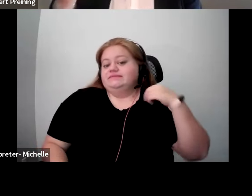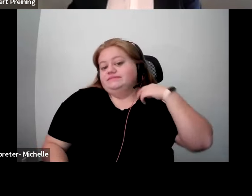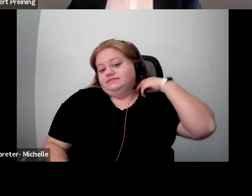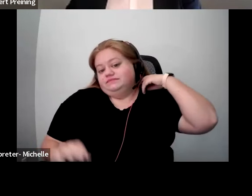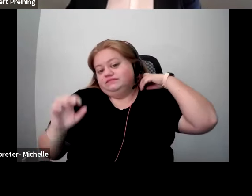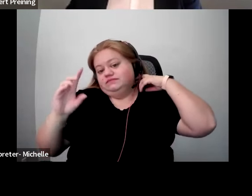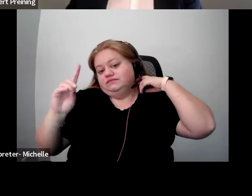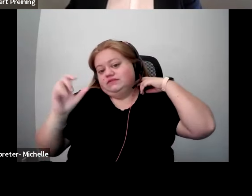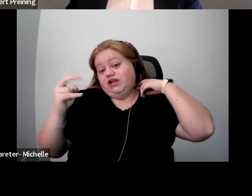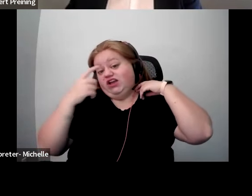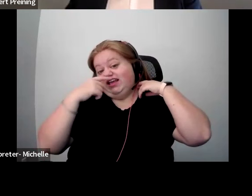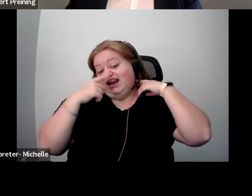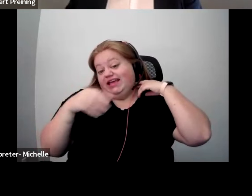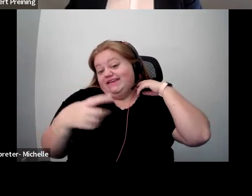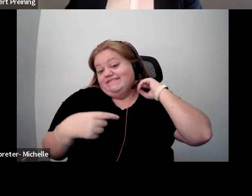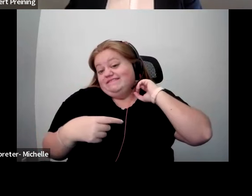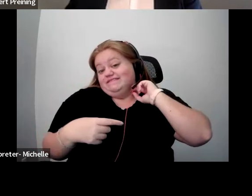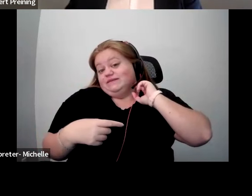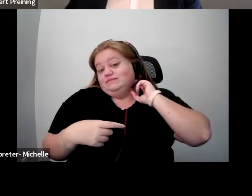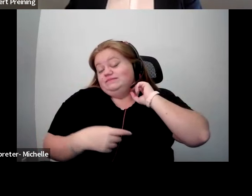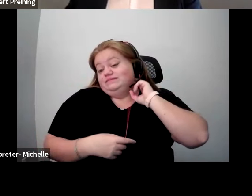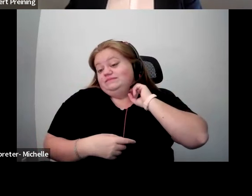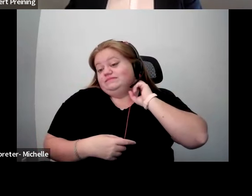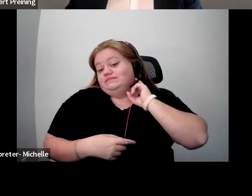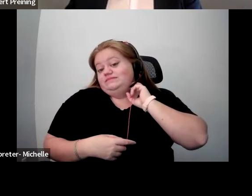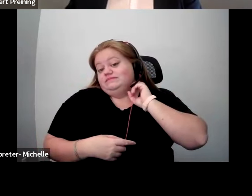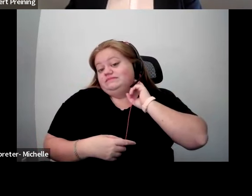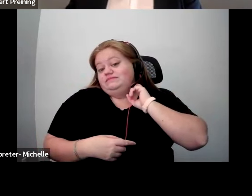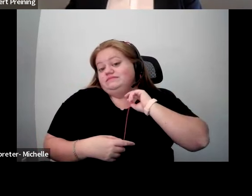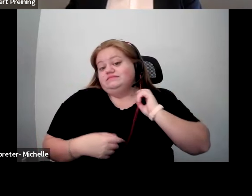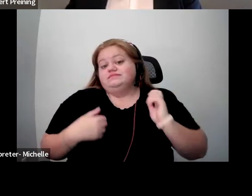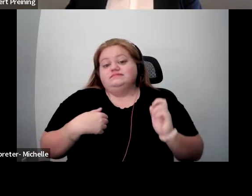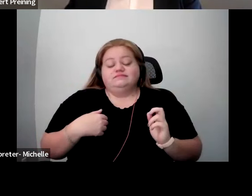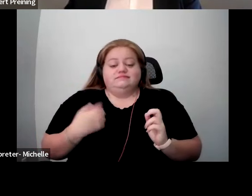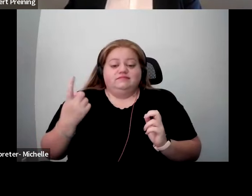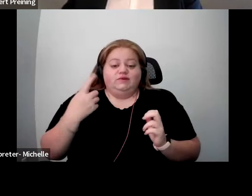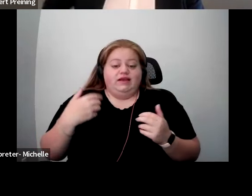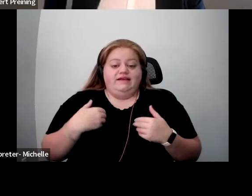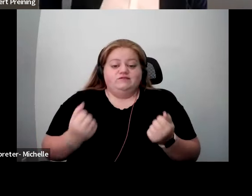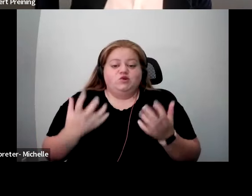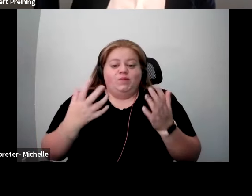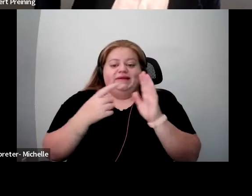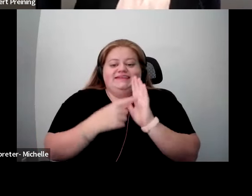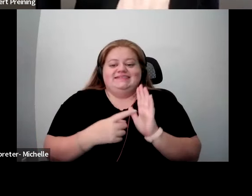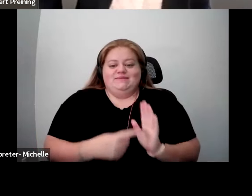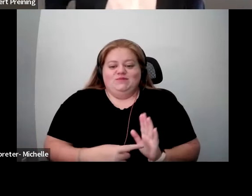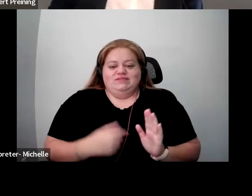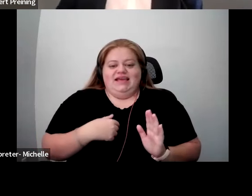May I follow up with an example? So I'm notorious for having so many examples that I can probably speak an entire day just